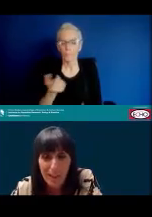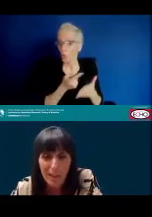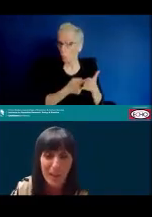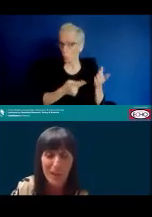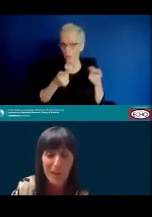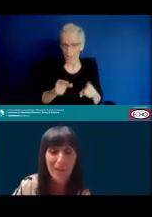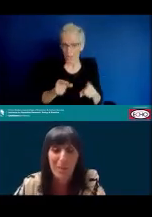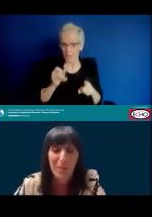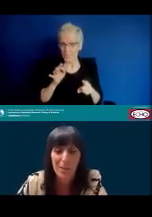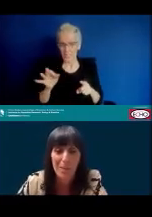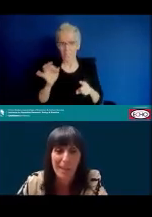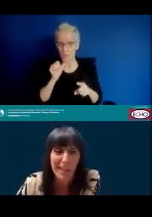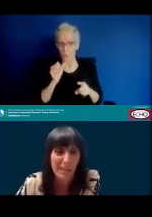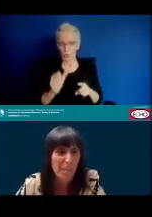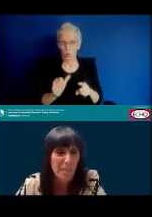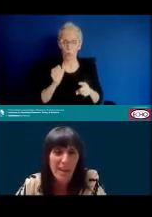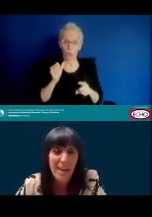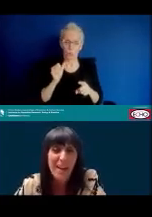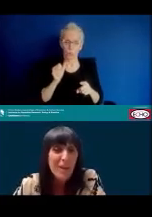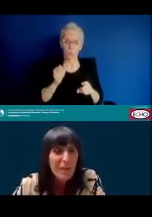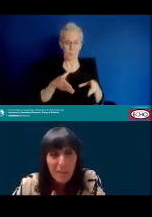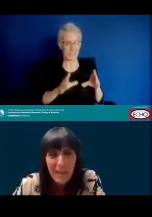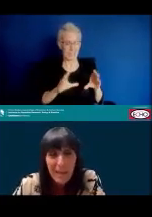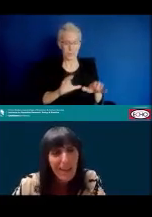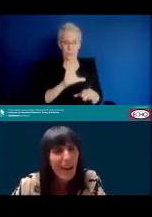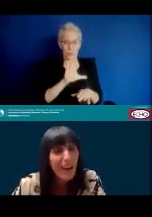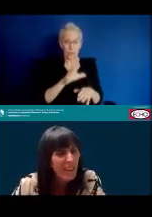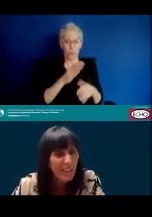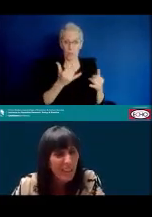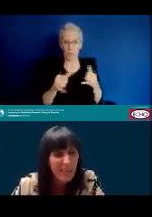get to do some of your play? I know for me, I start getting